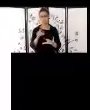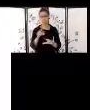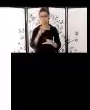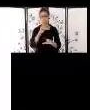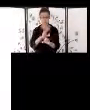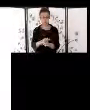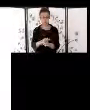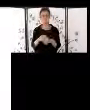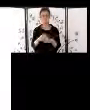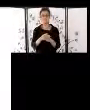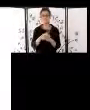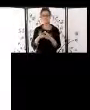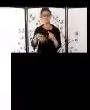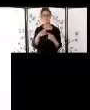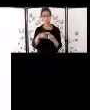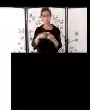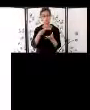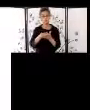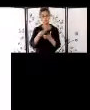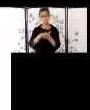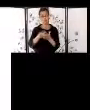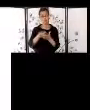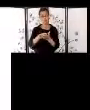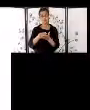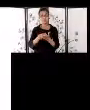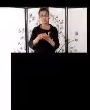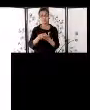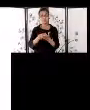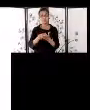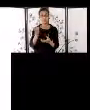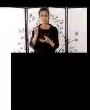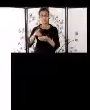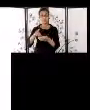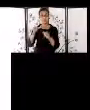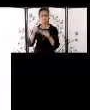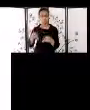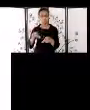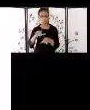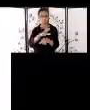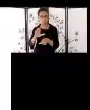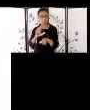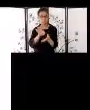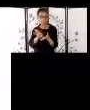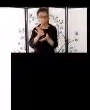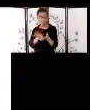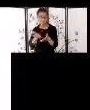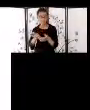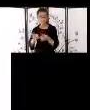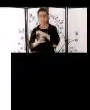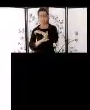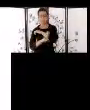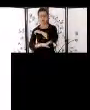2021, as signed agreements are received. This processing time can take a few weeks. So,